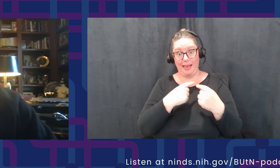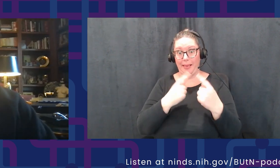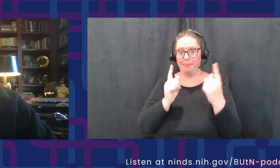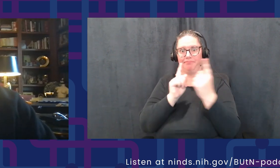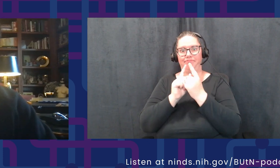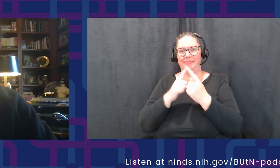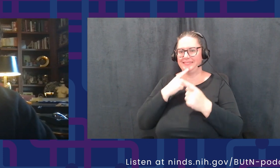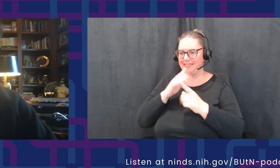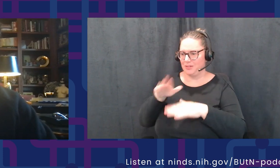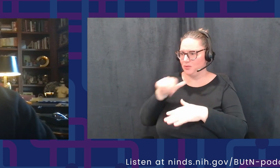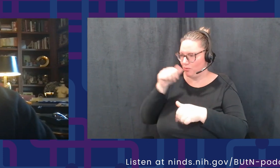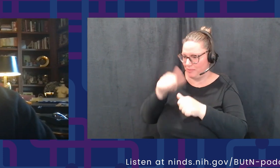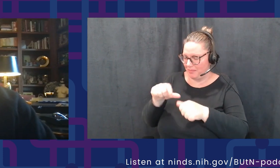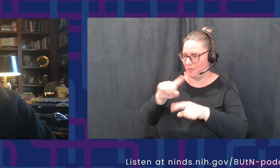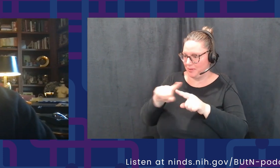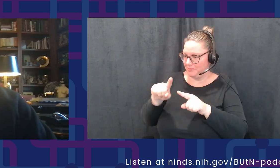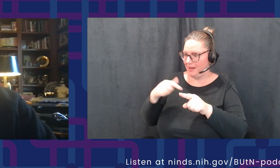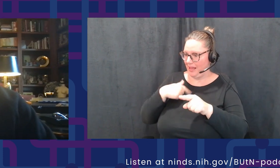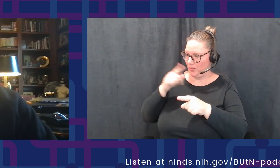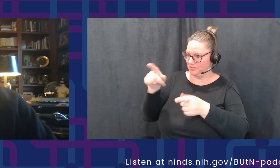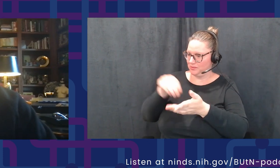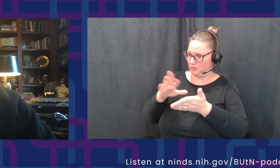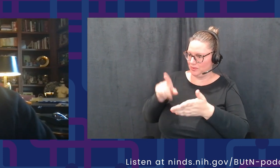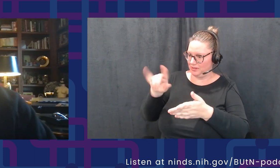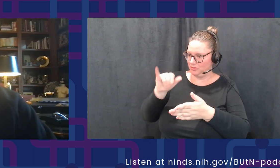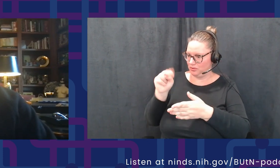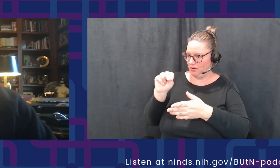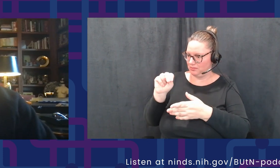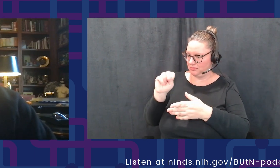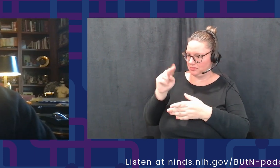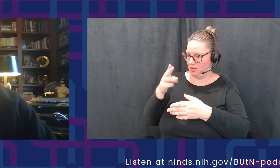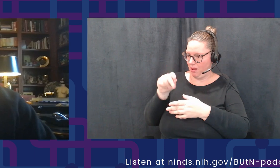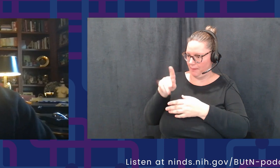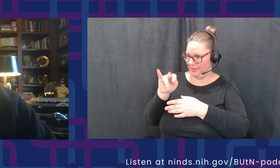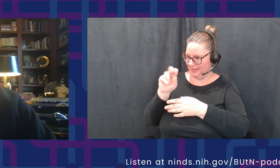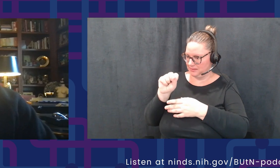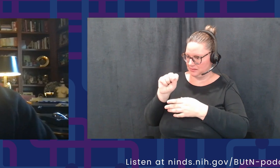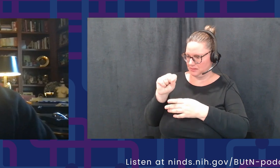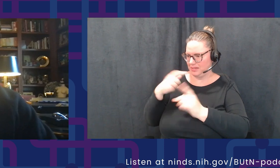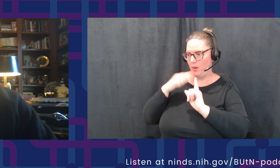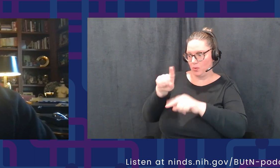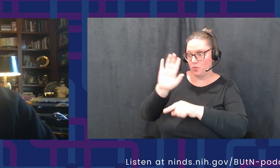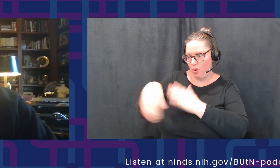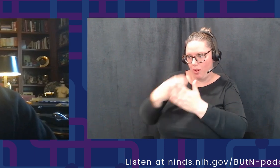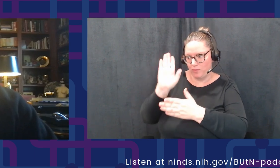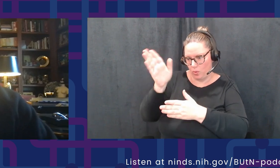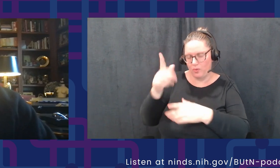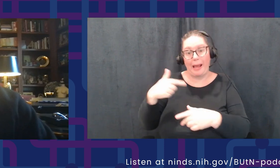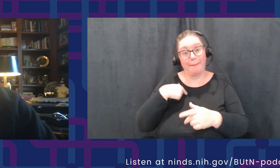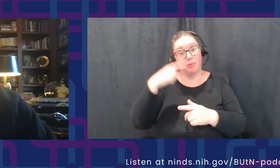Q, you don't remember me, but I was a student at Johns Hopkins and I attended all your lectures." I'm a brain surgeon, all right, and I'm a scientist.